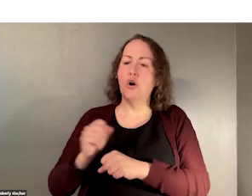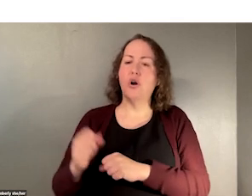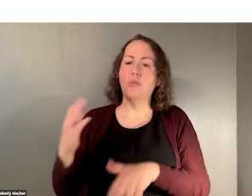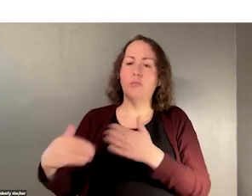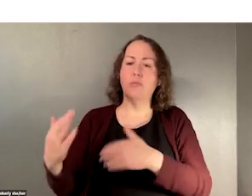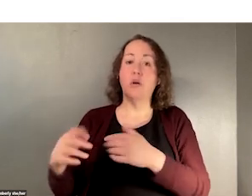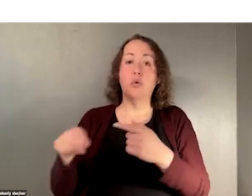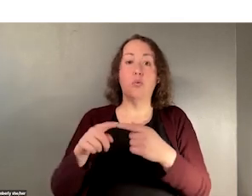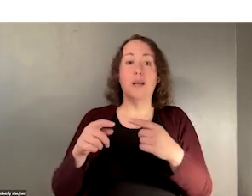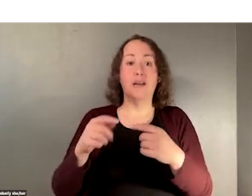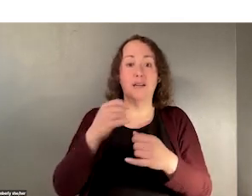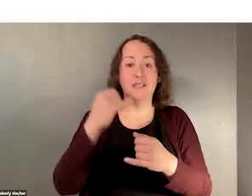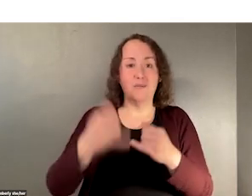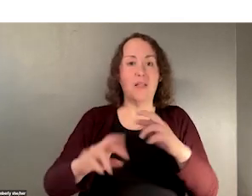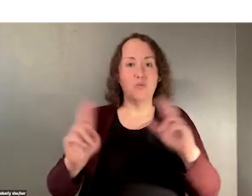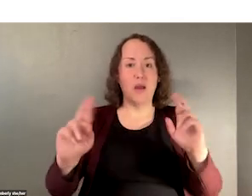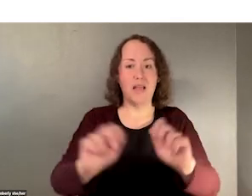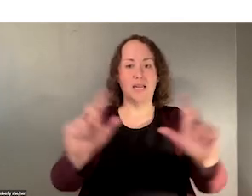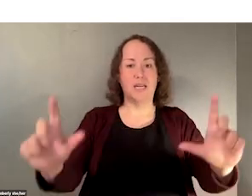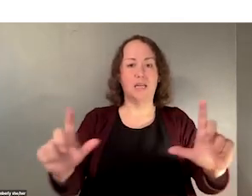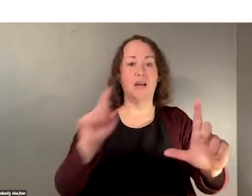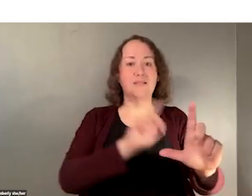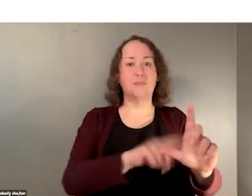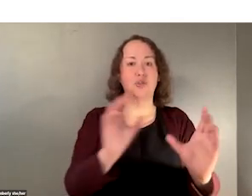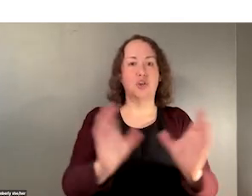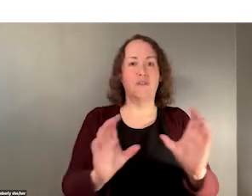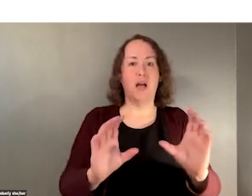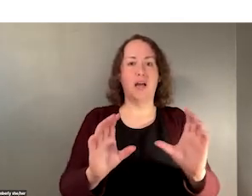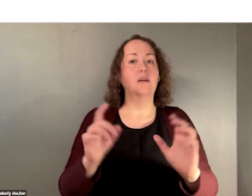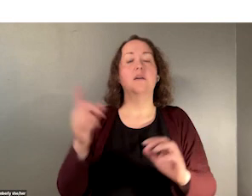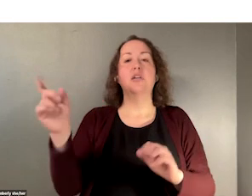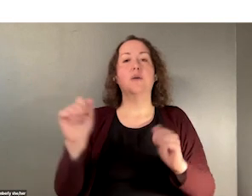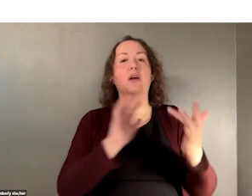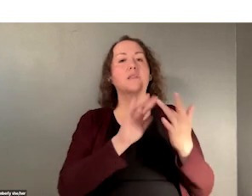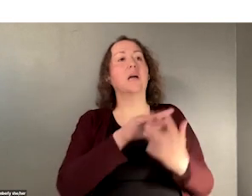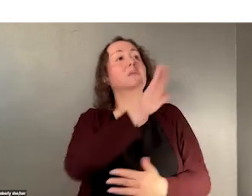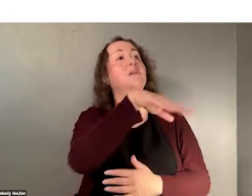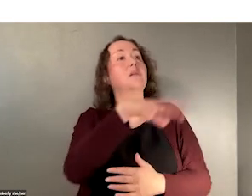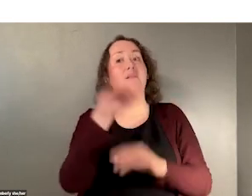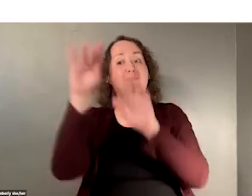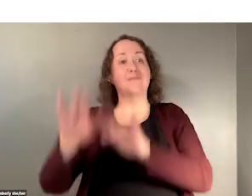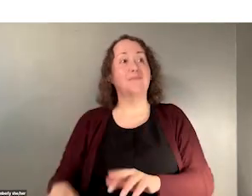Hey, Dr. Doe, I've got it all fixed for you. Go and take a look, and then certify it and produce the PDF.